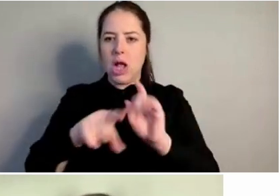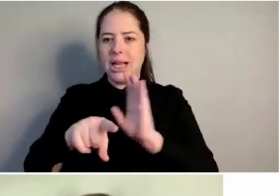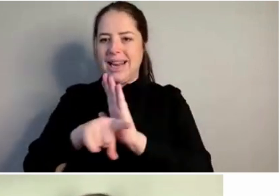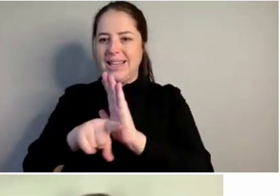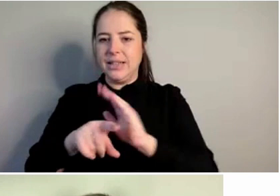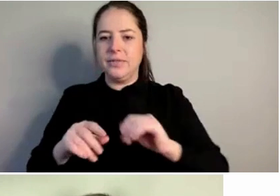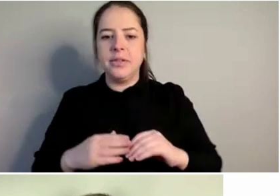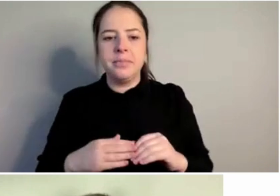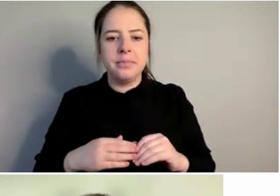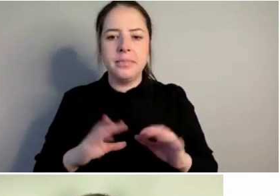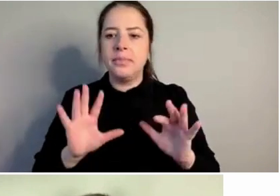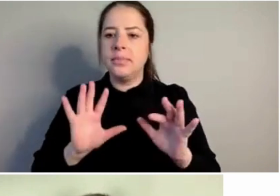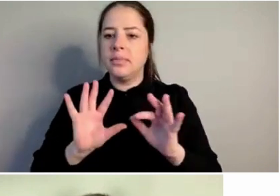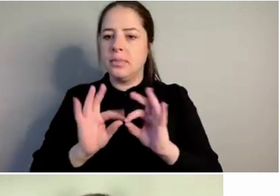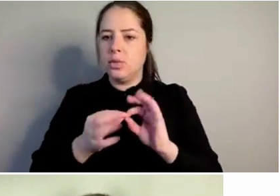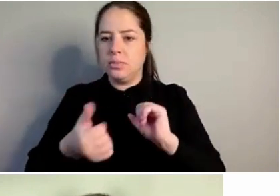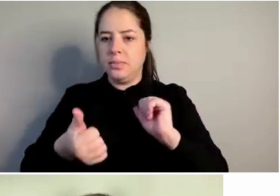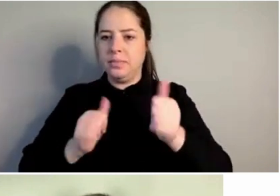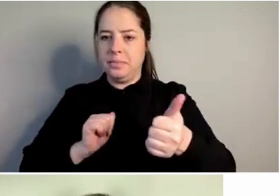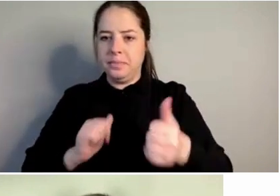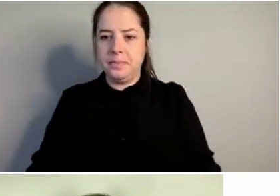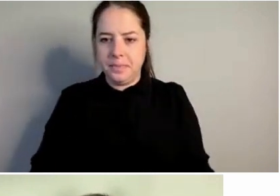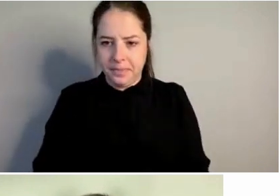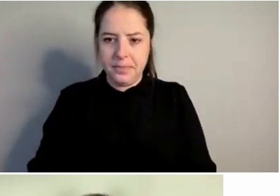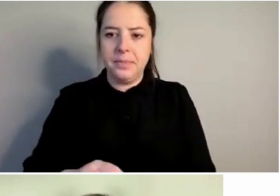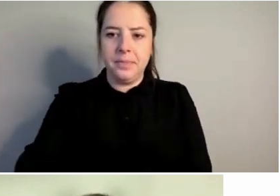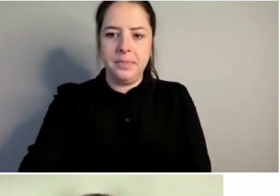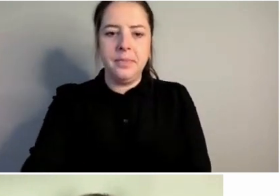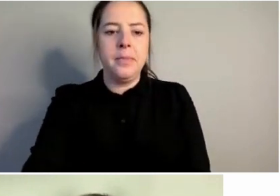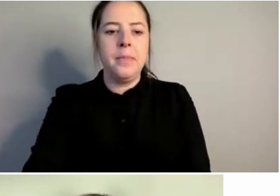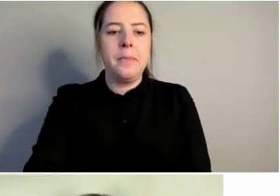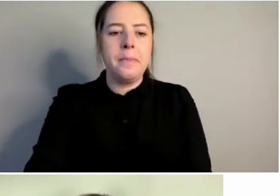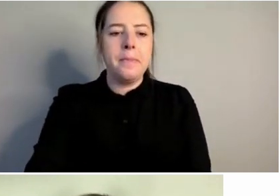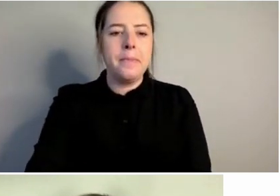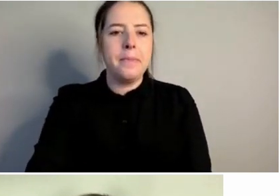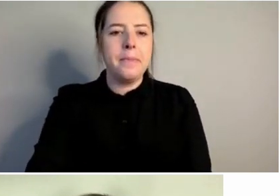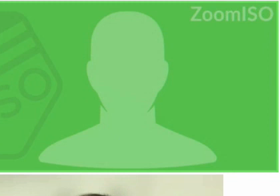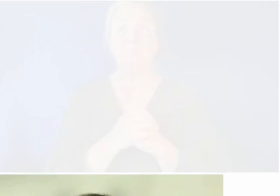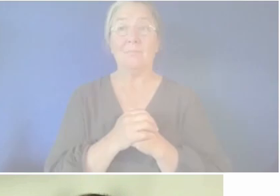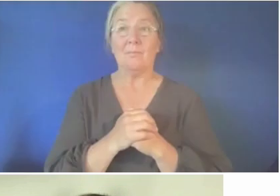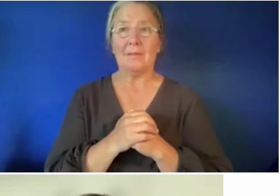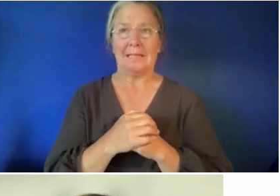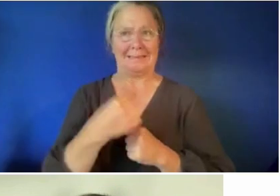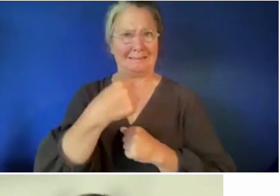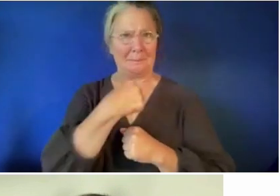Yeah. I very much agree with that. I have a particular passion for neurodiversity inclusion.